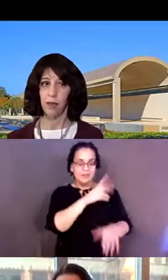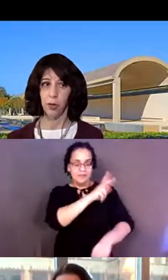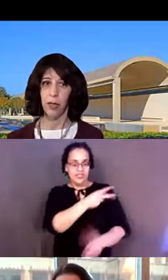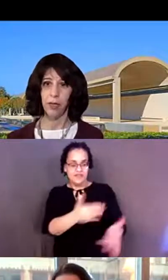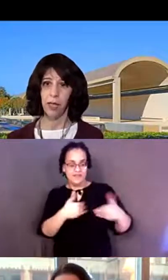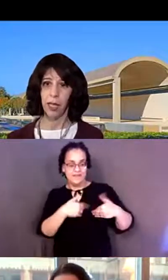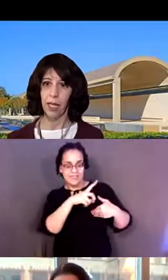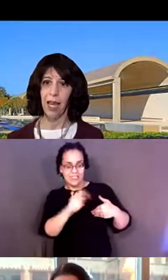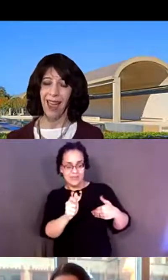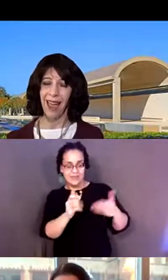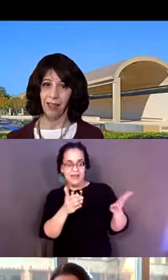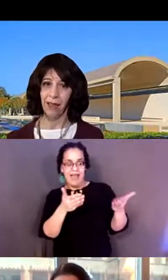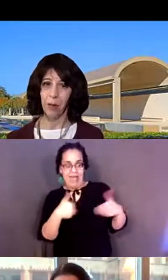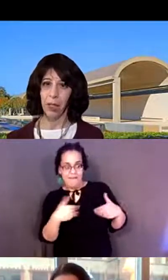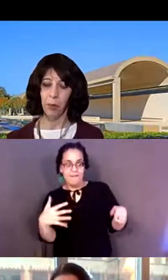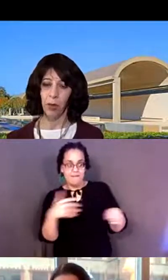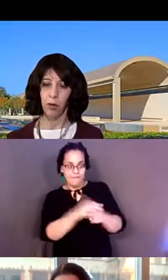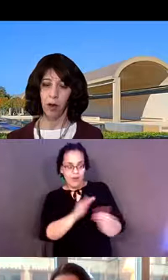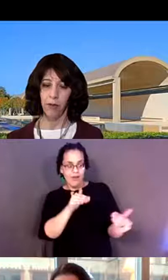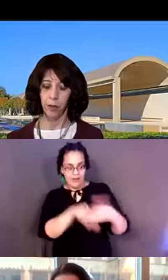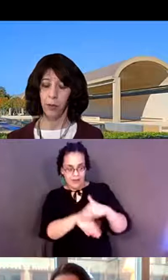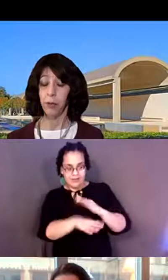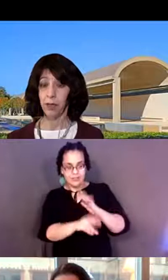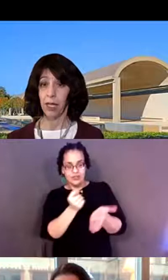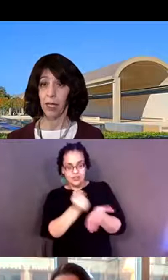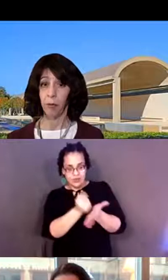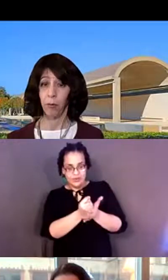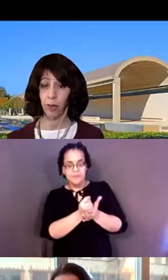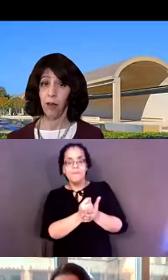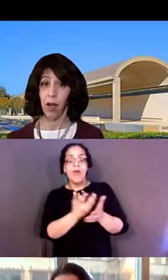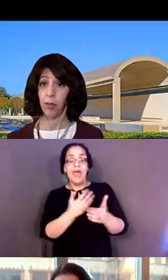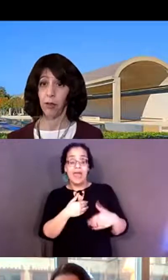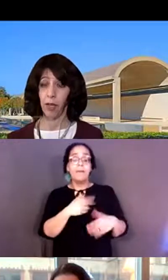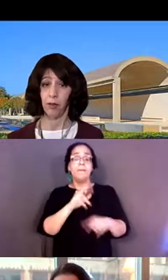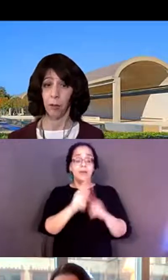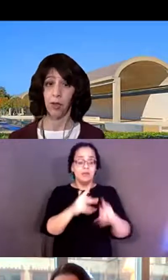treatment they need and getting the people on their treatment team both in